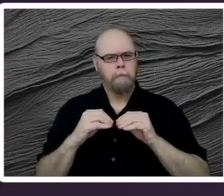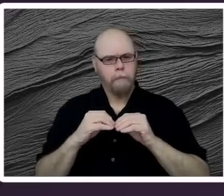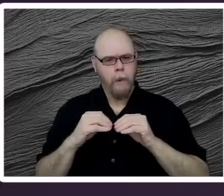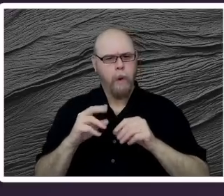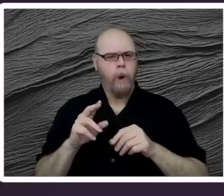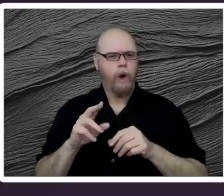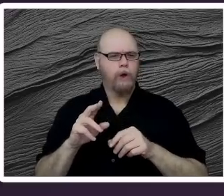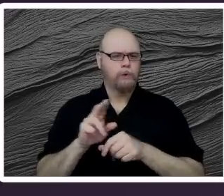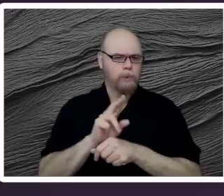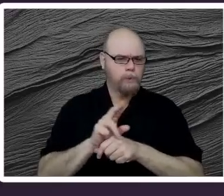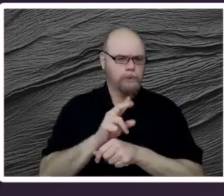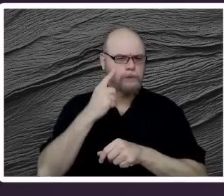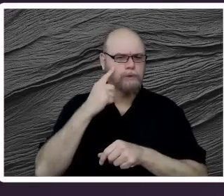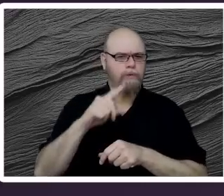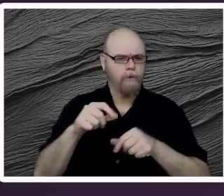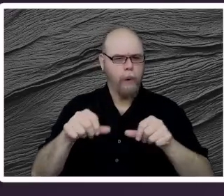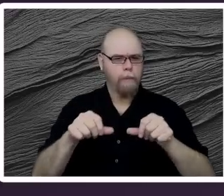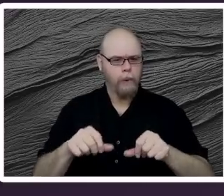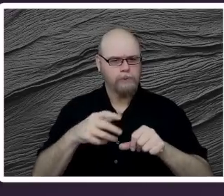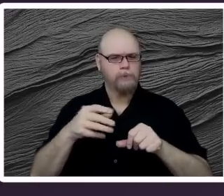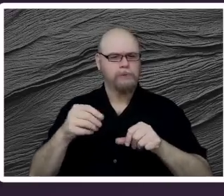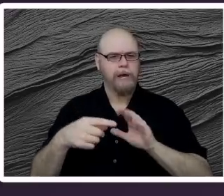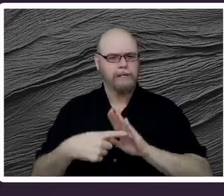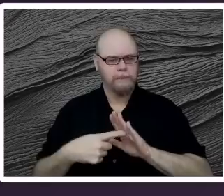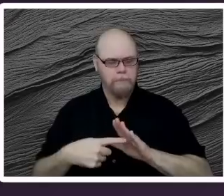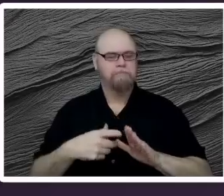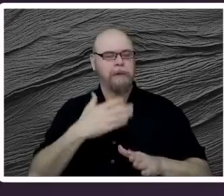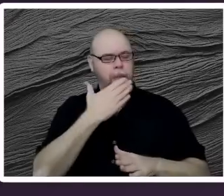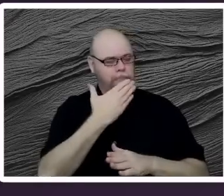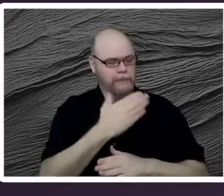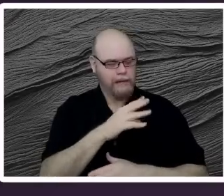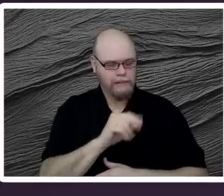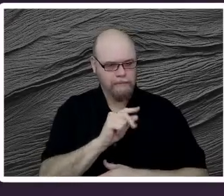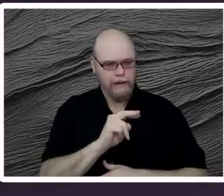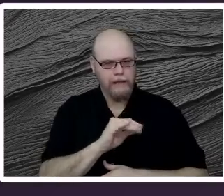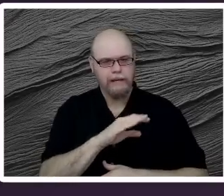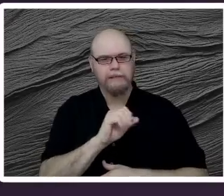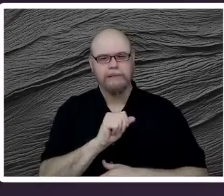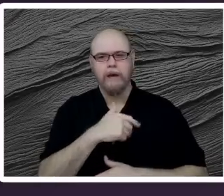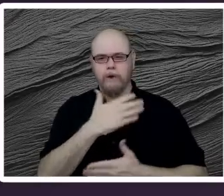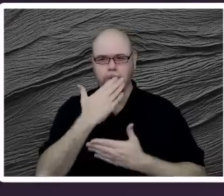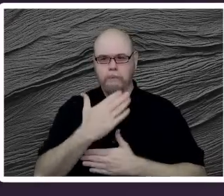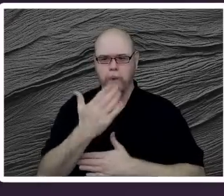Ed Liskey: Thank you, Valencia. And good morning, everyone. I'm going to share some other ways that our posters have been displayed by a